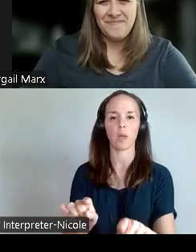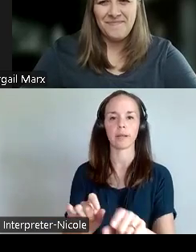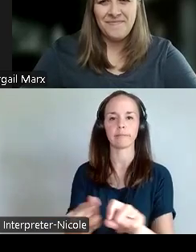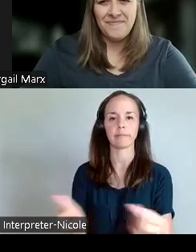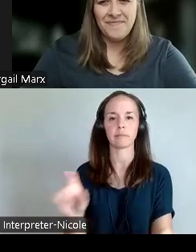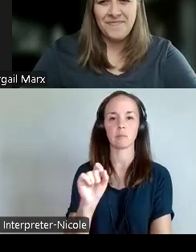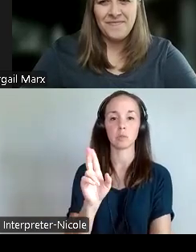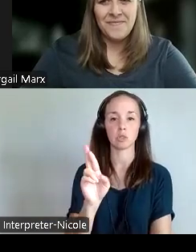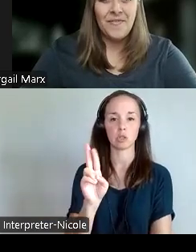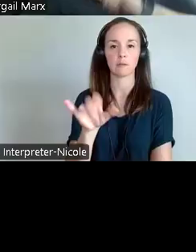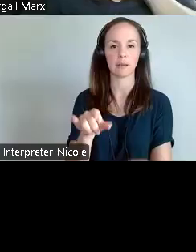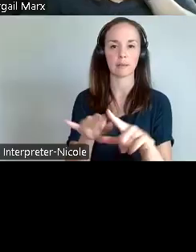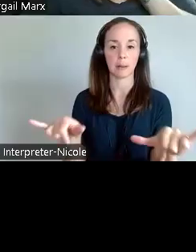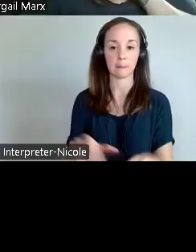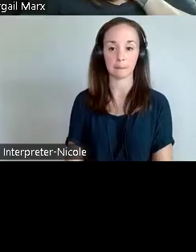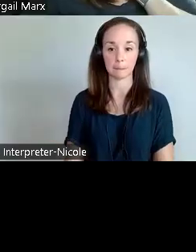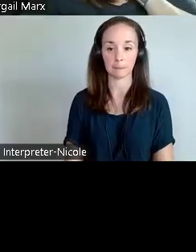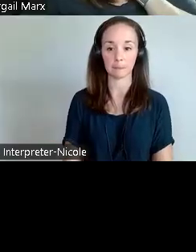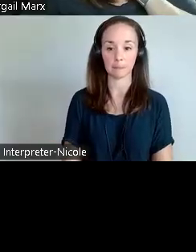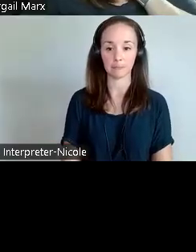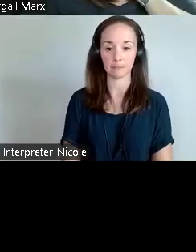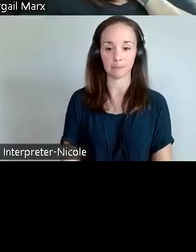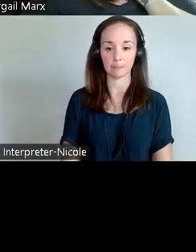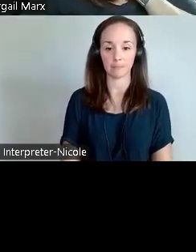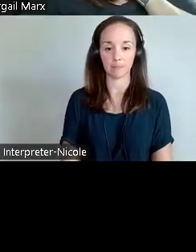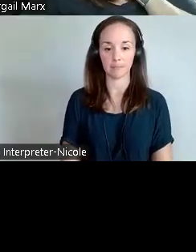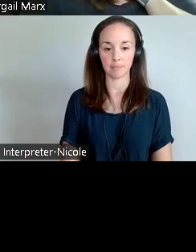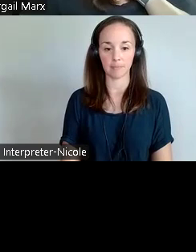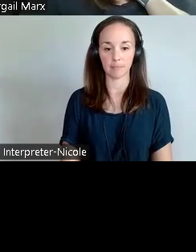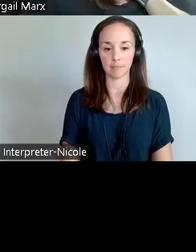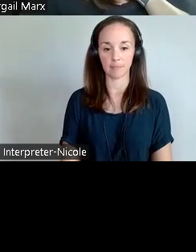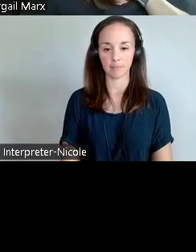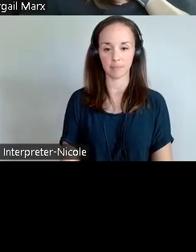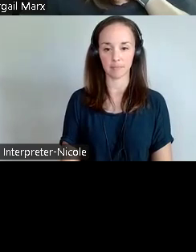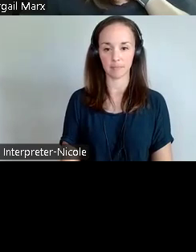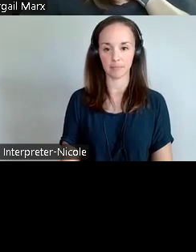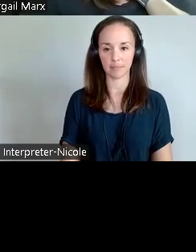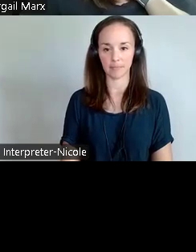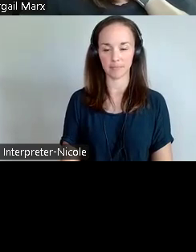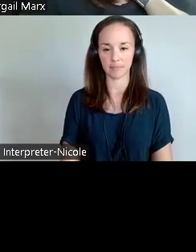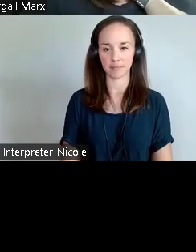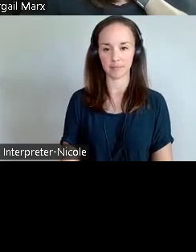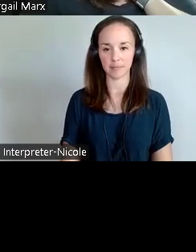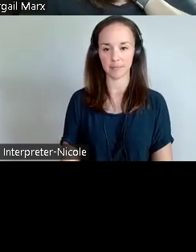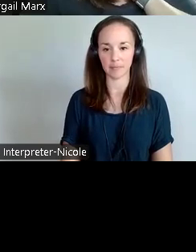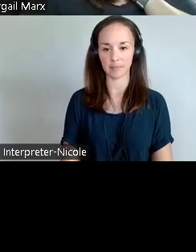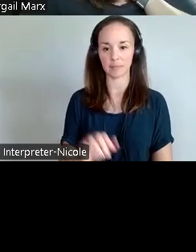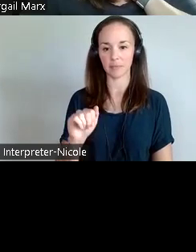Abby: All right. So we're excited to sh presenting today.